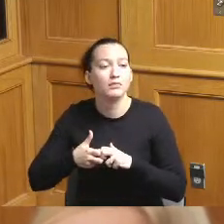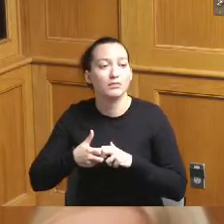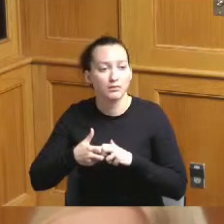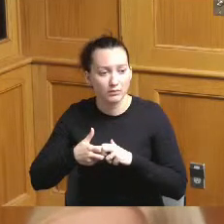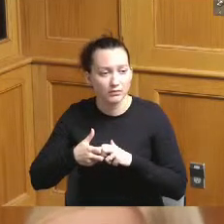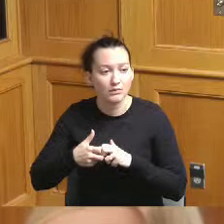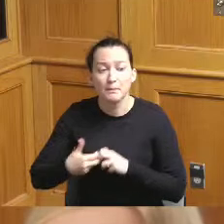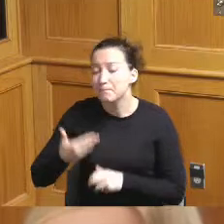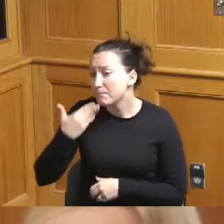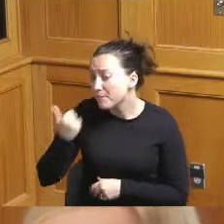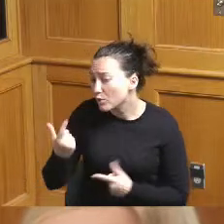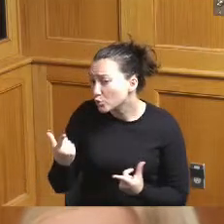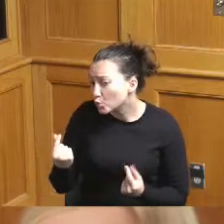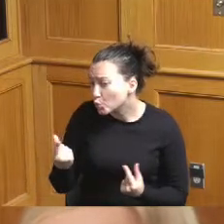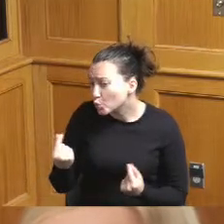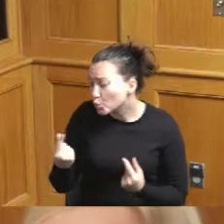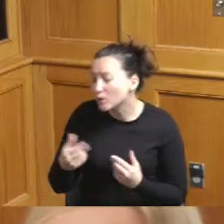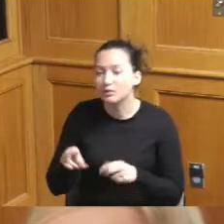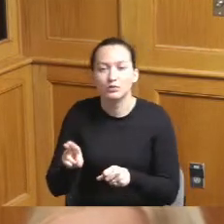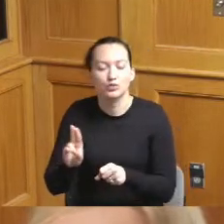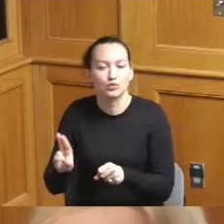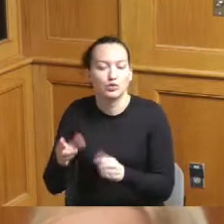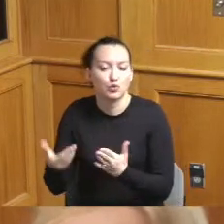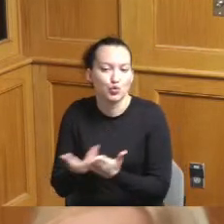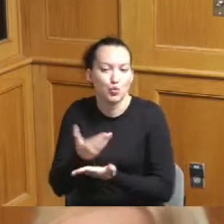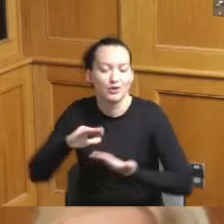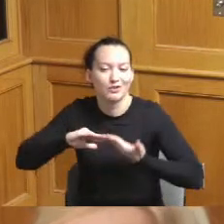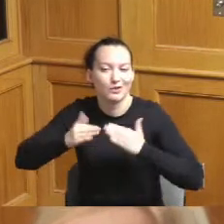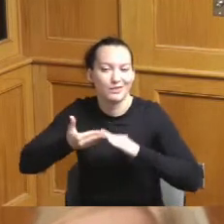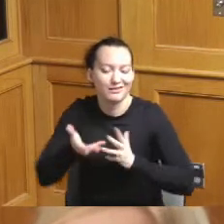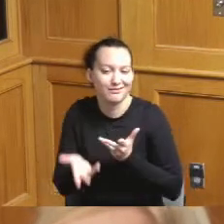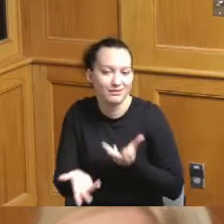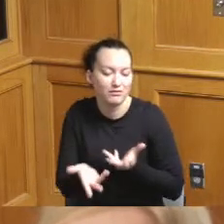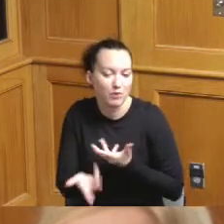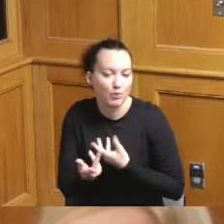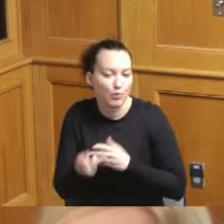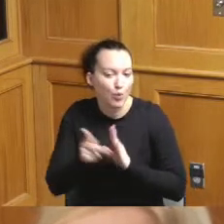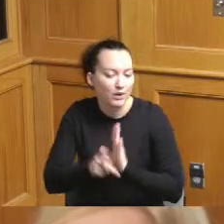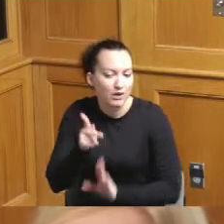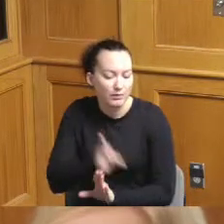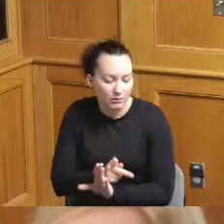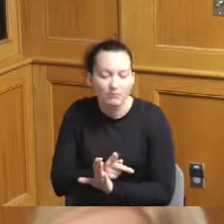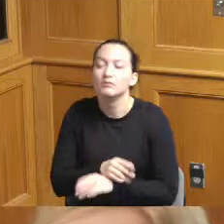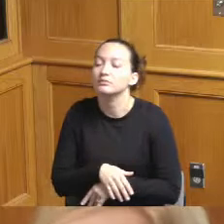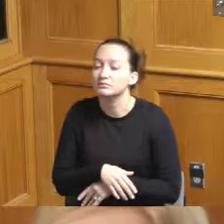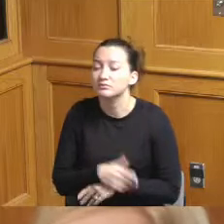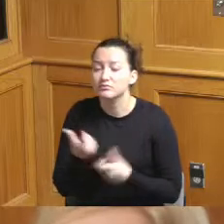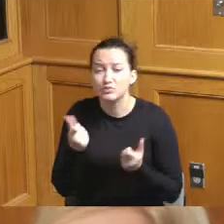combat it is with our new community engagement programs we are trying our best to put as much